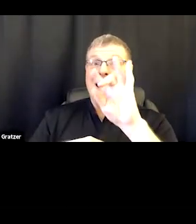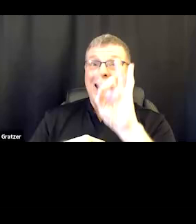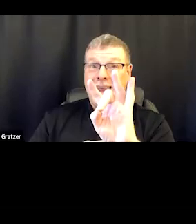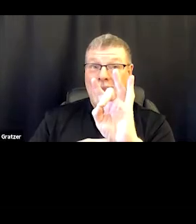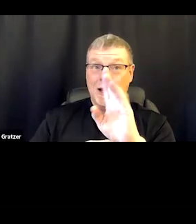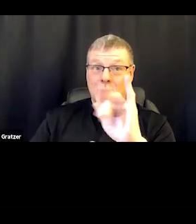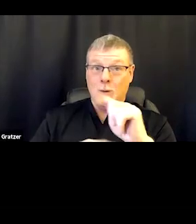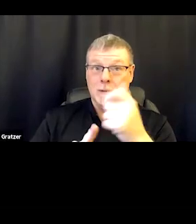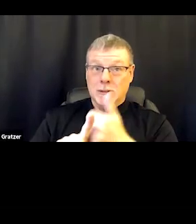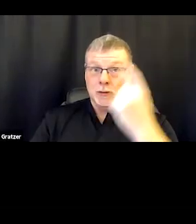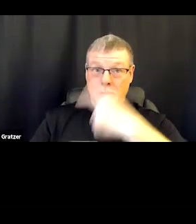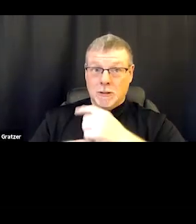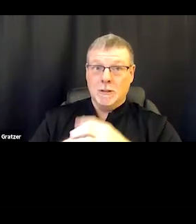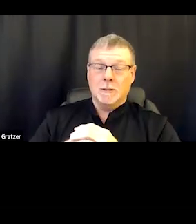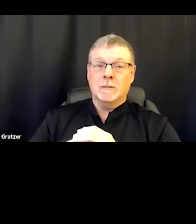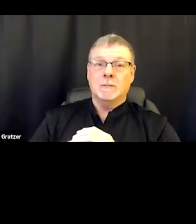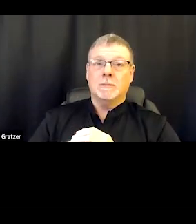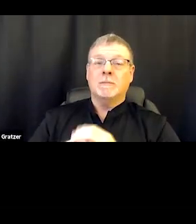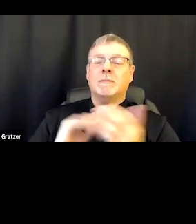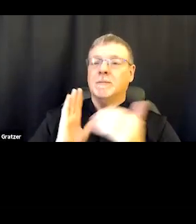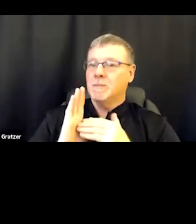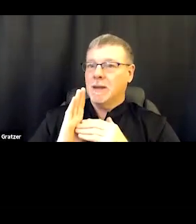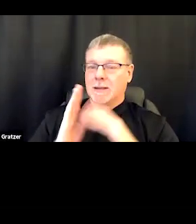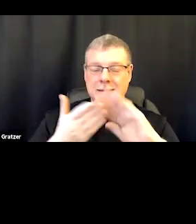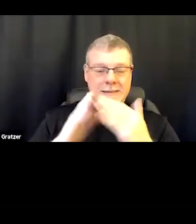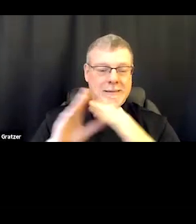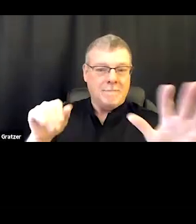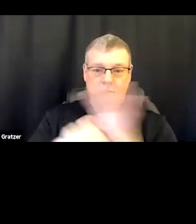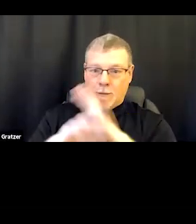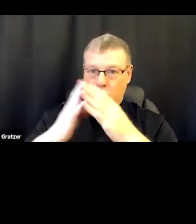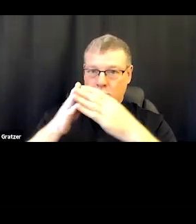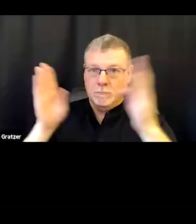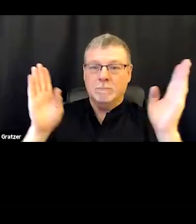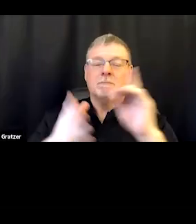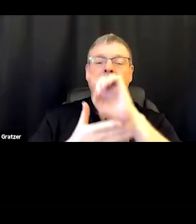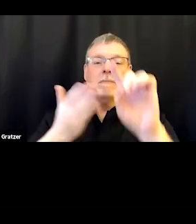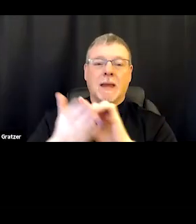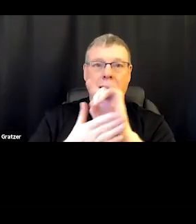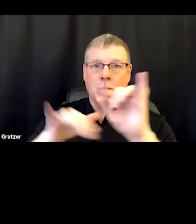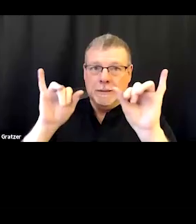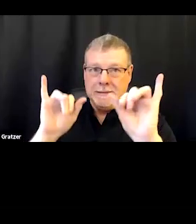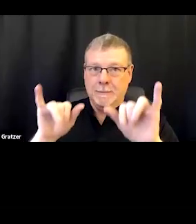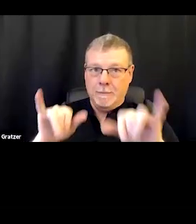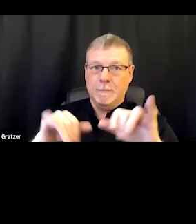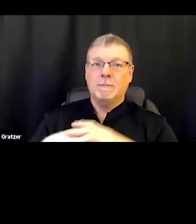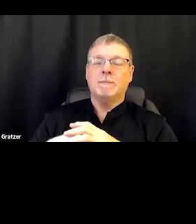and stayed, again, still citywide and kept our hours of operations, which is still the same.